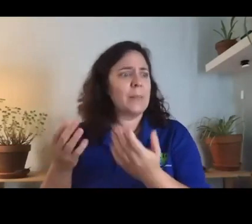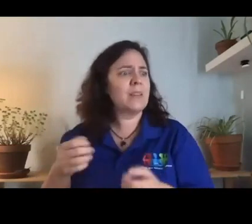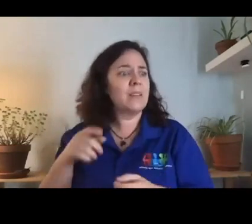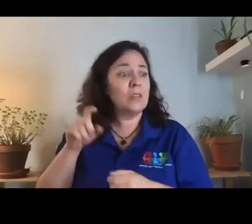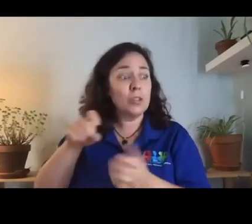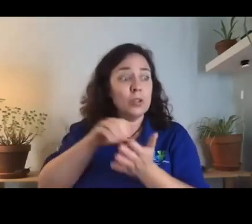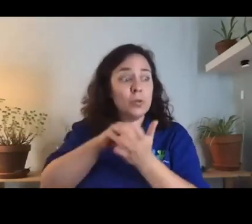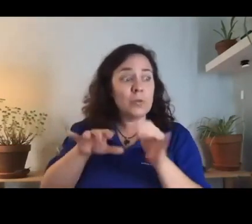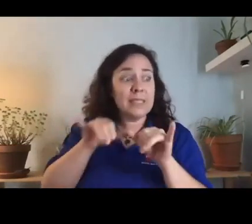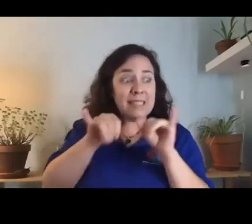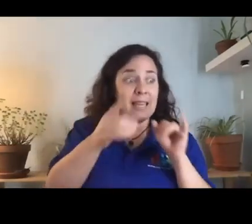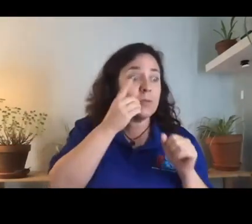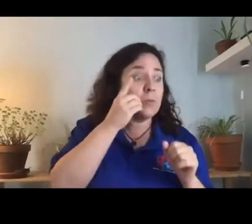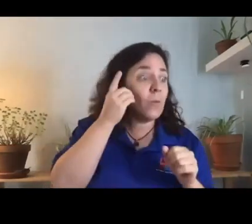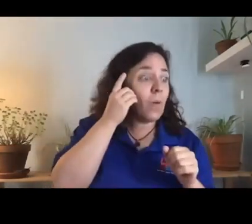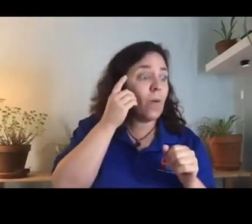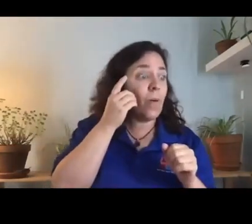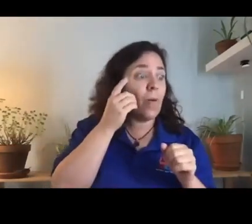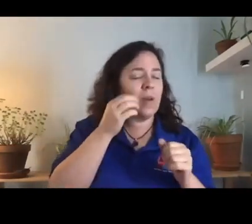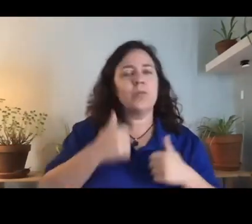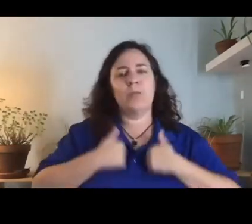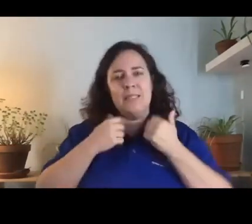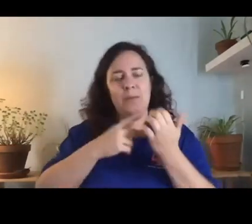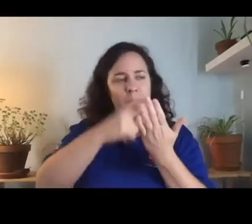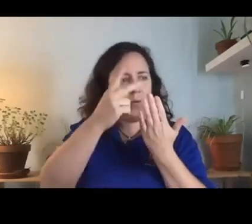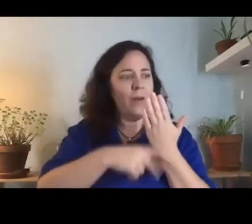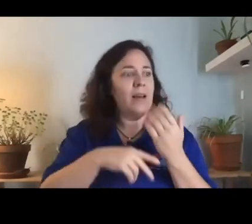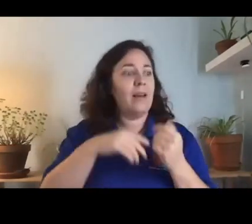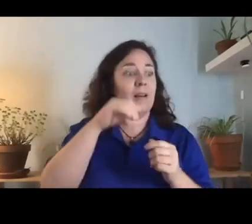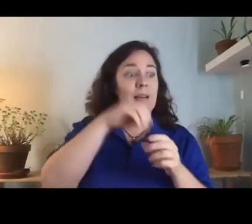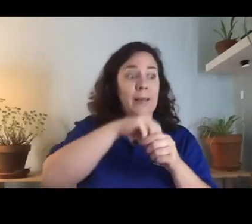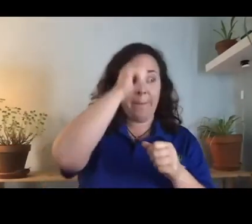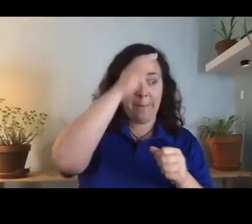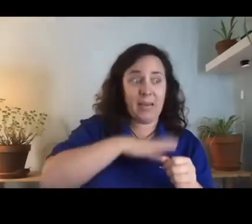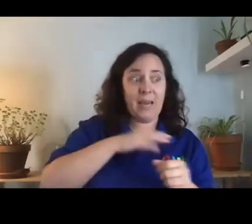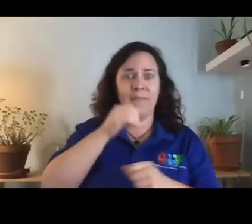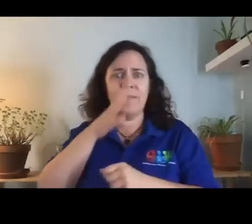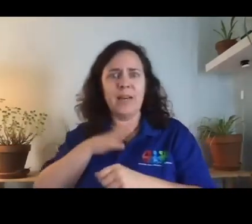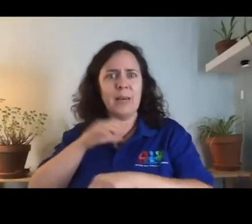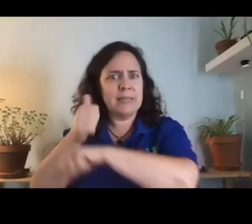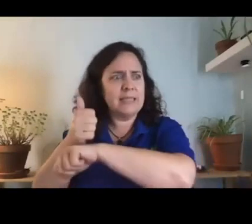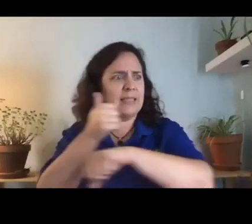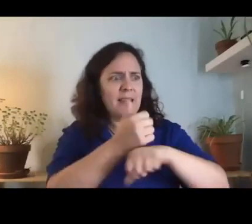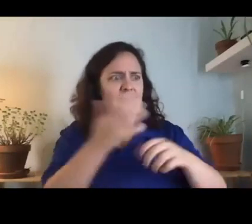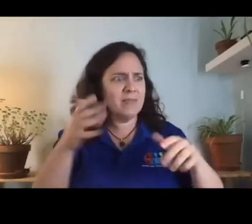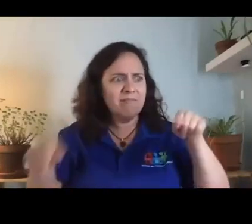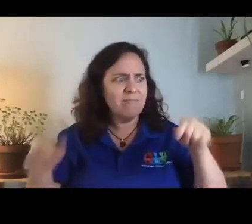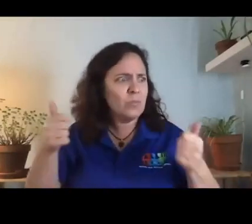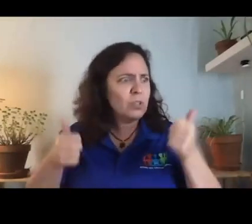should be provided for that student and what dorms should they stay in for a residential program?